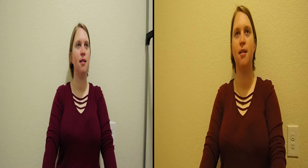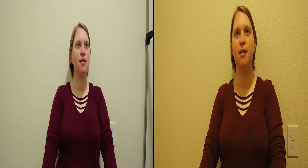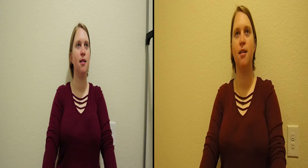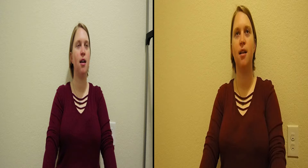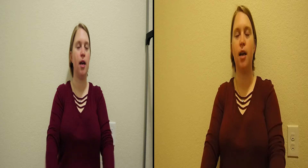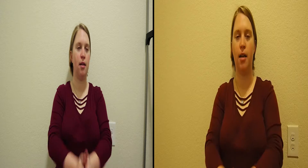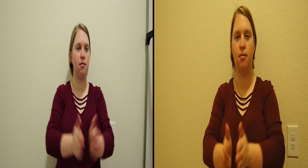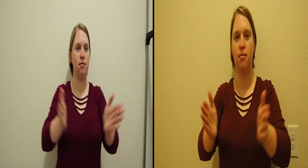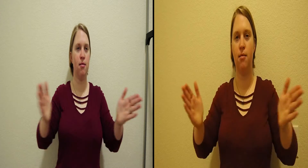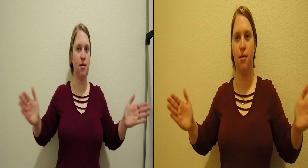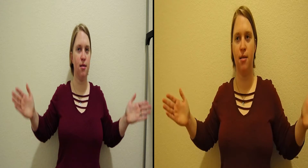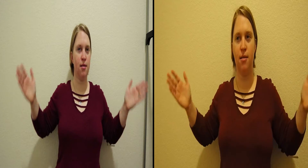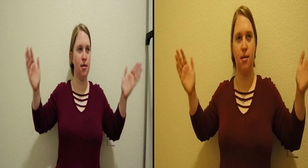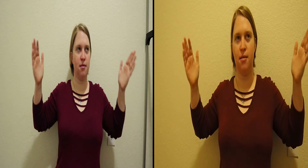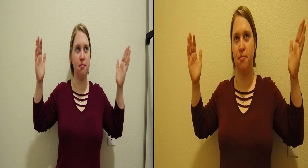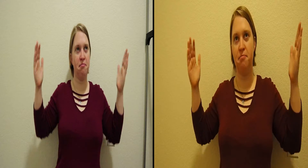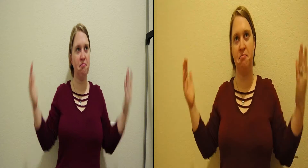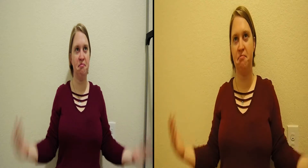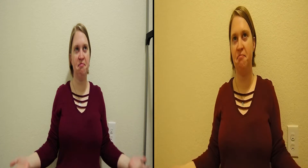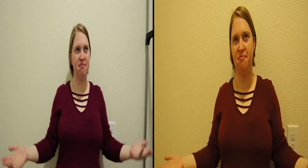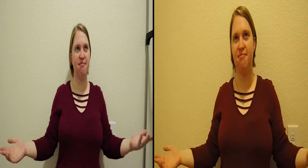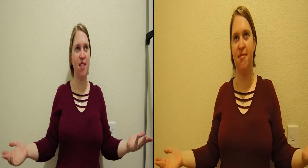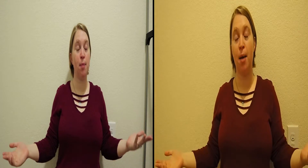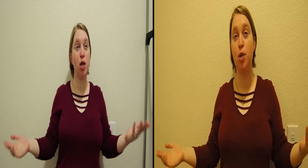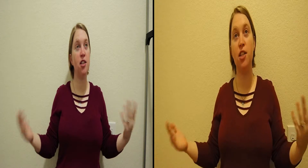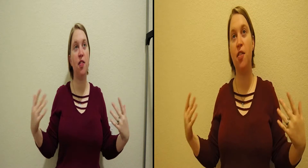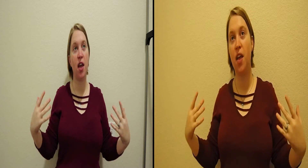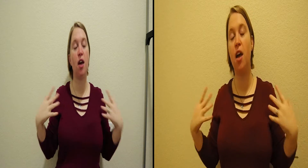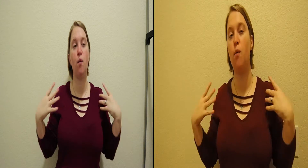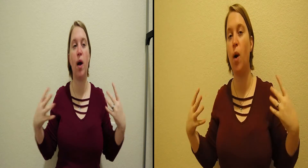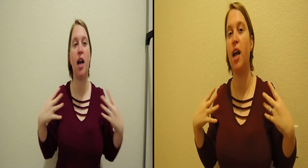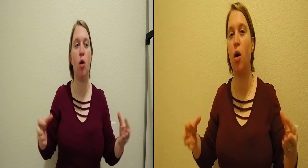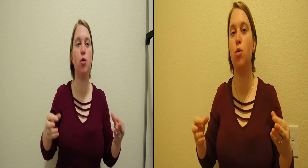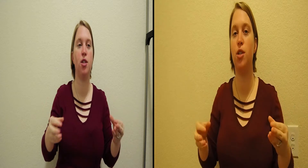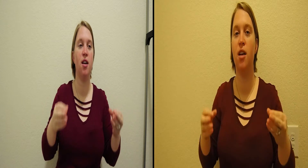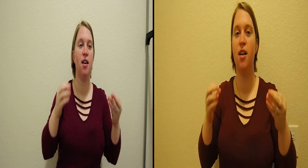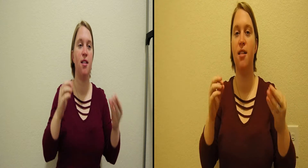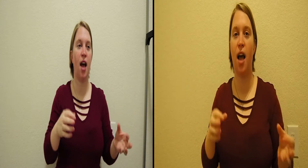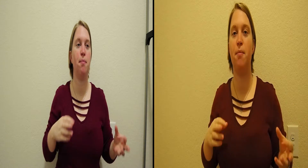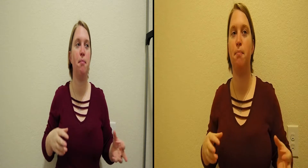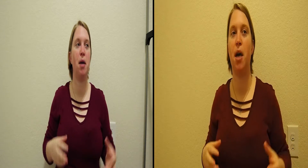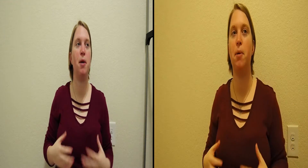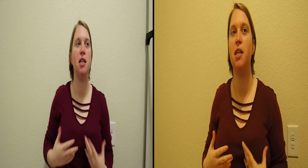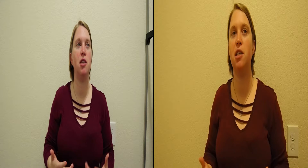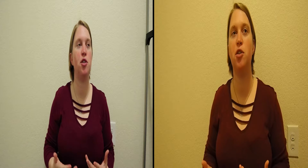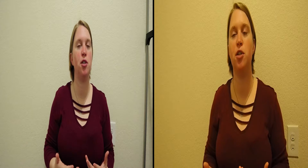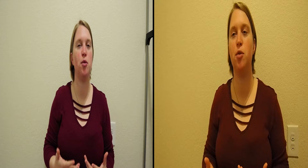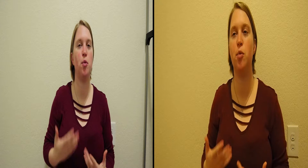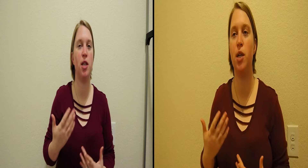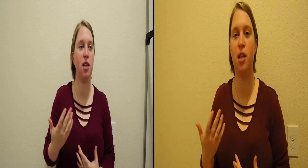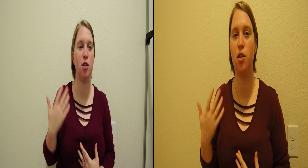All right, I'm trying to think of what else that might be an issue with this